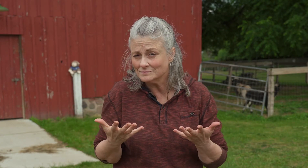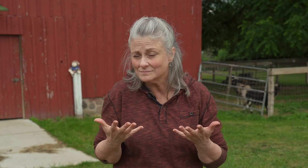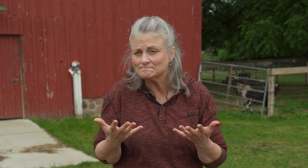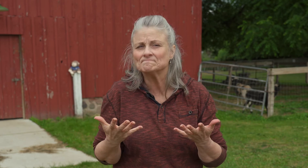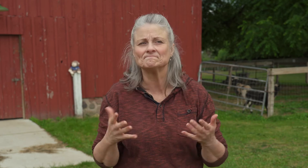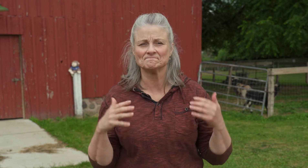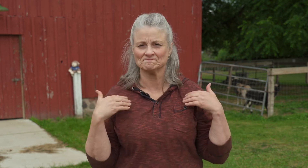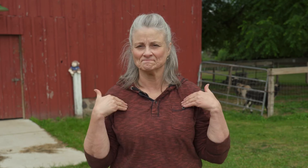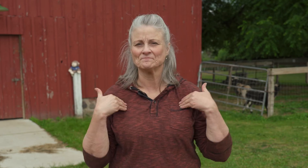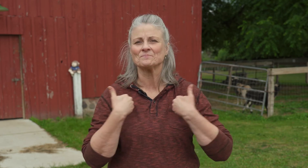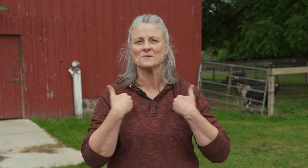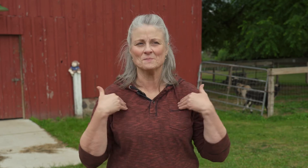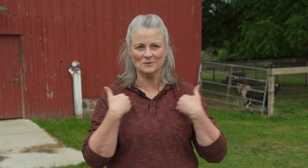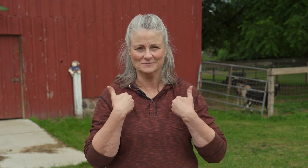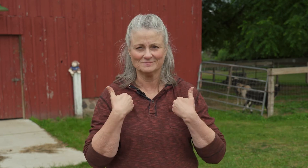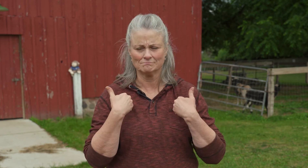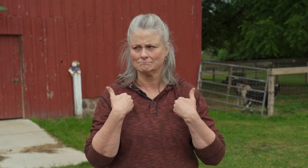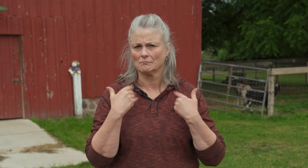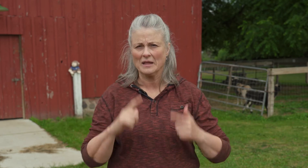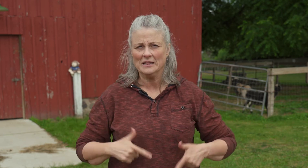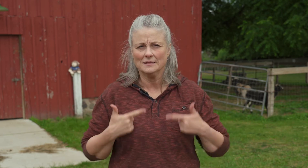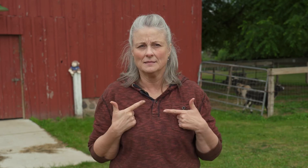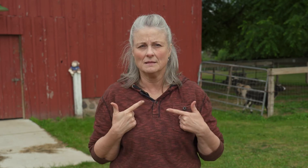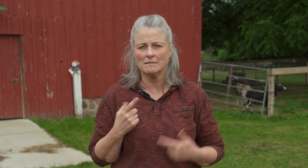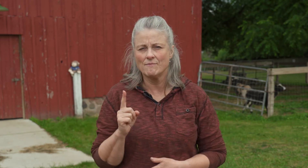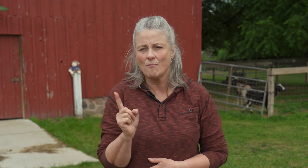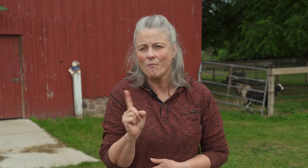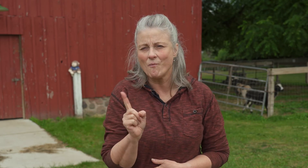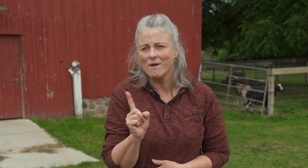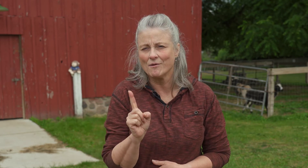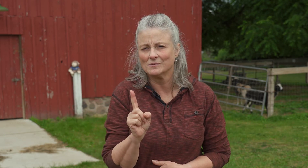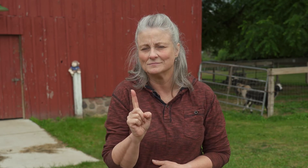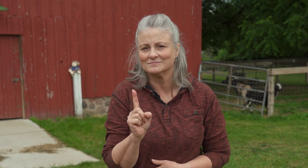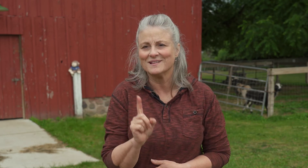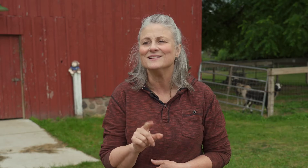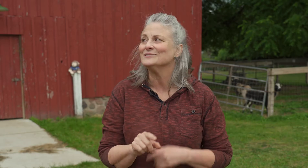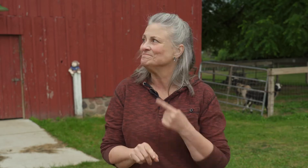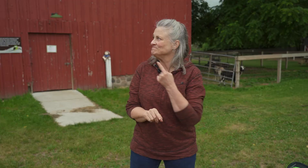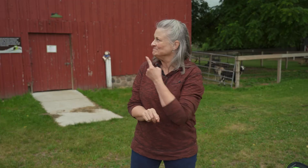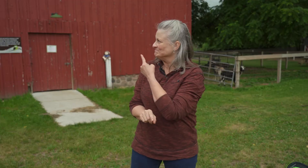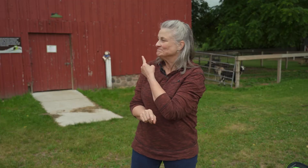Do you know what they usually have on a farm? Animals. And what do animals live in?